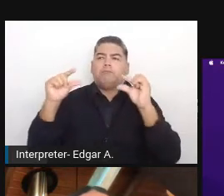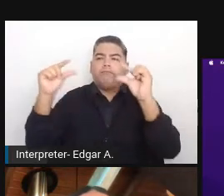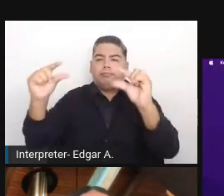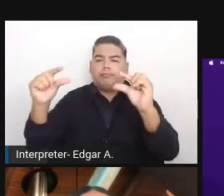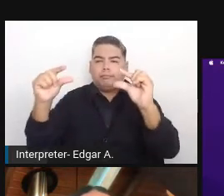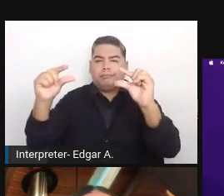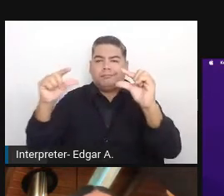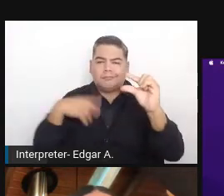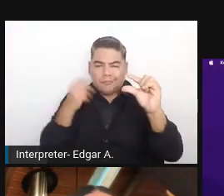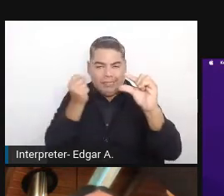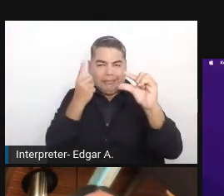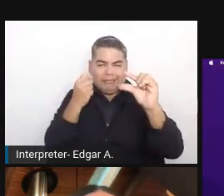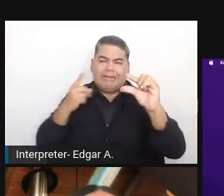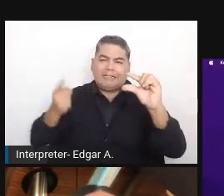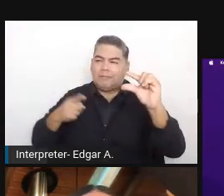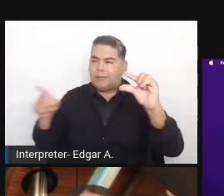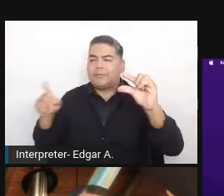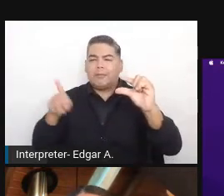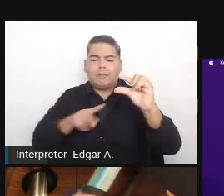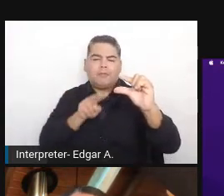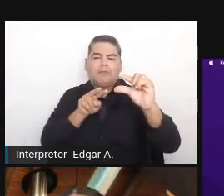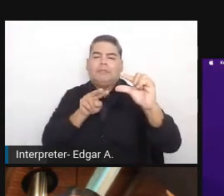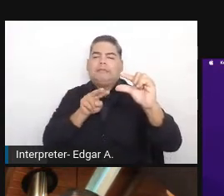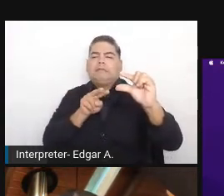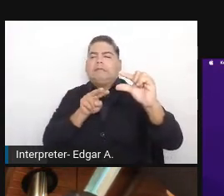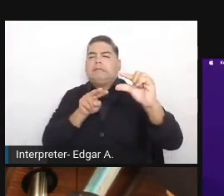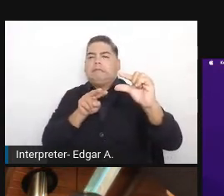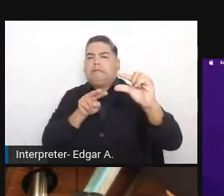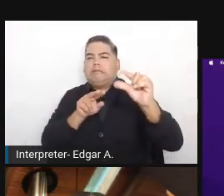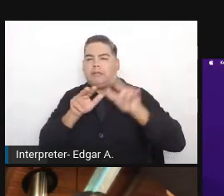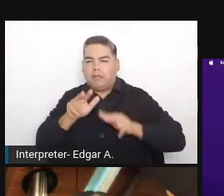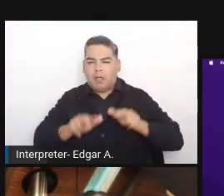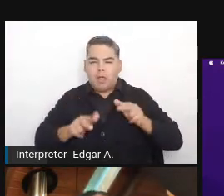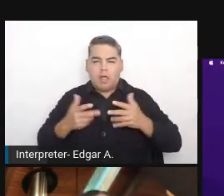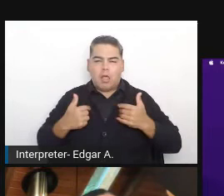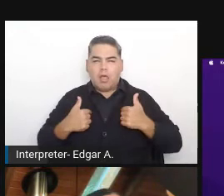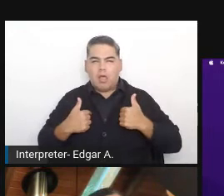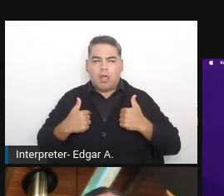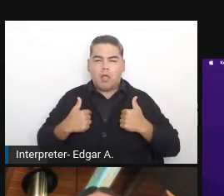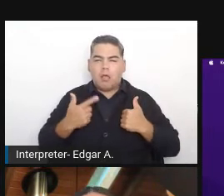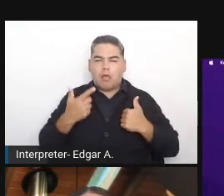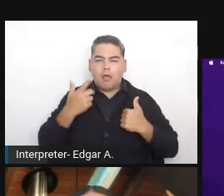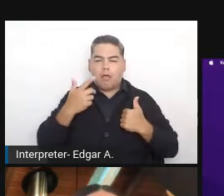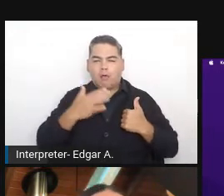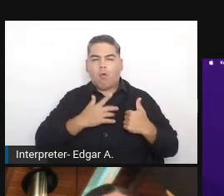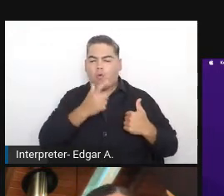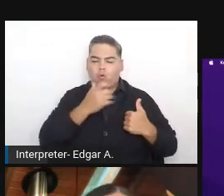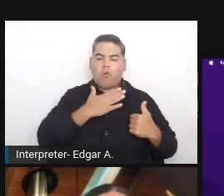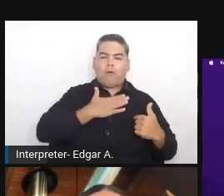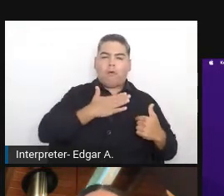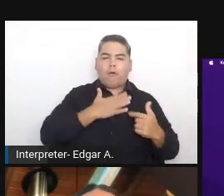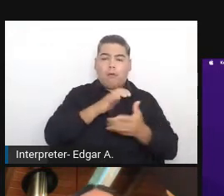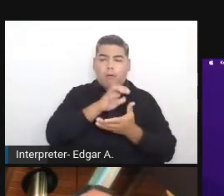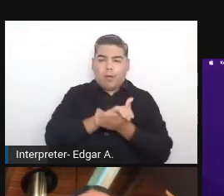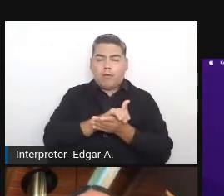might be hesitant to share even personal information like gender or marital status, or race.